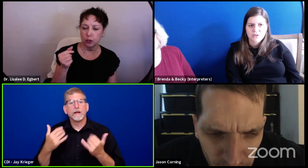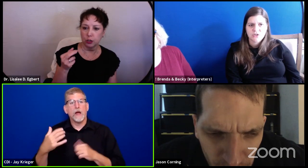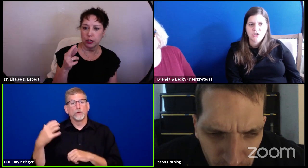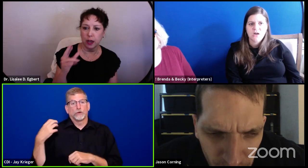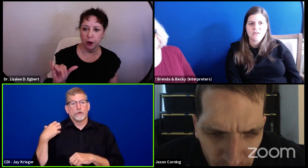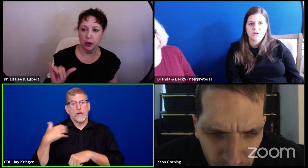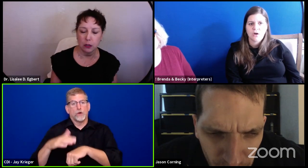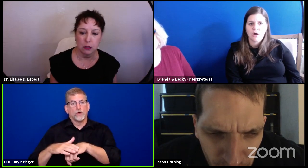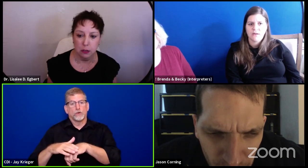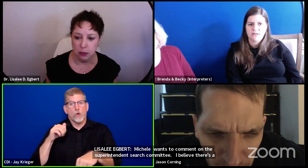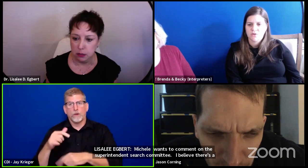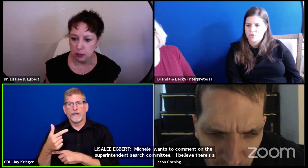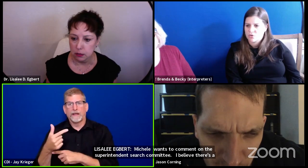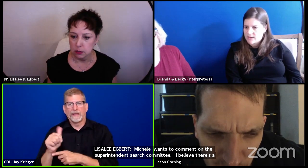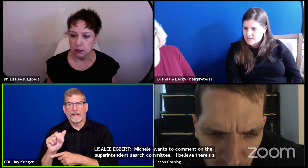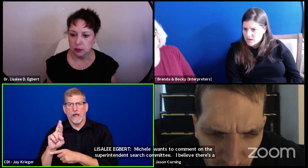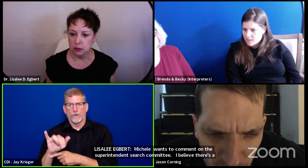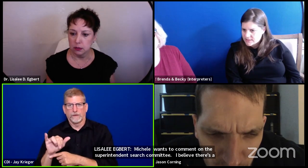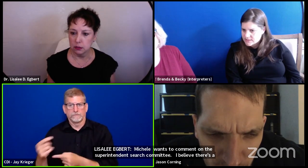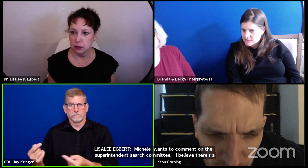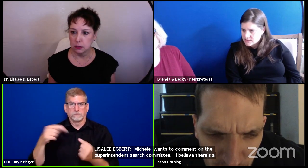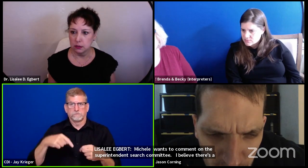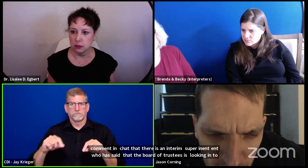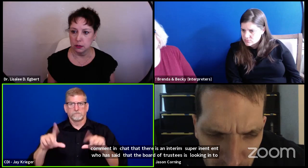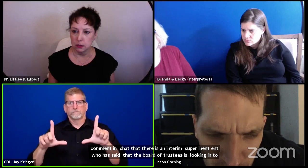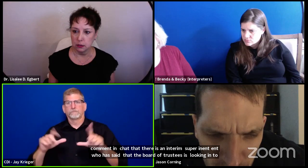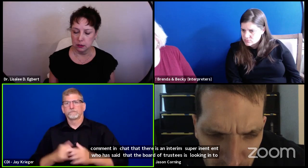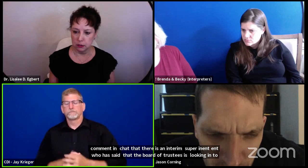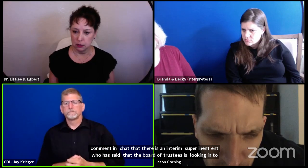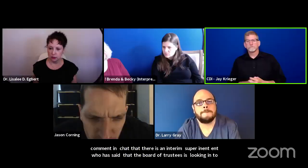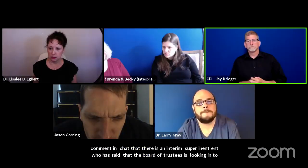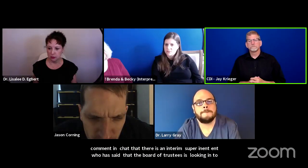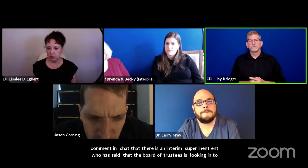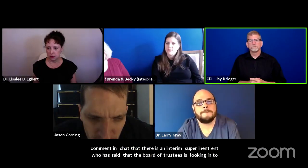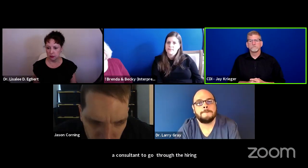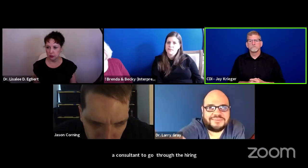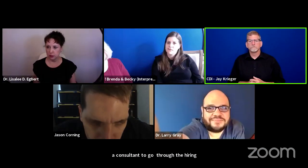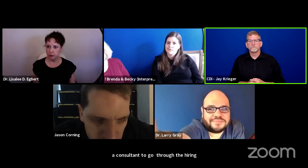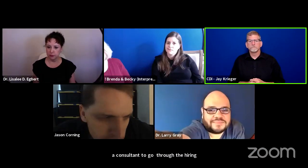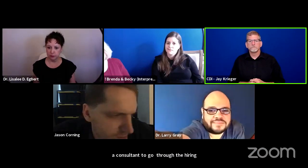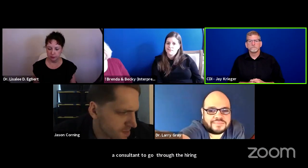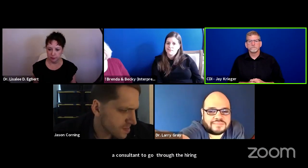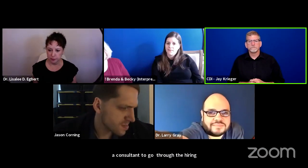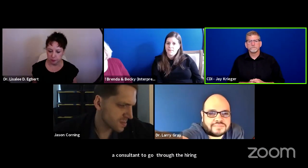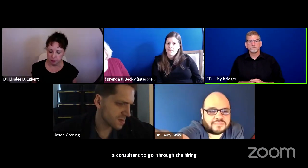So the Chair is going to call on Dr. Gray to comment.